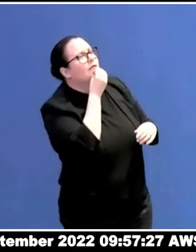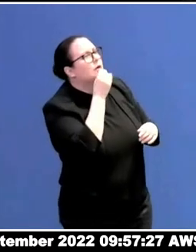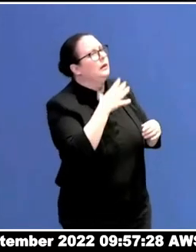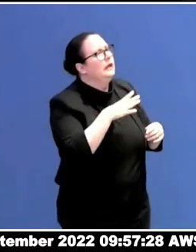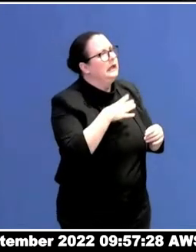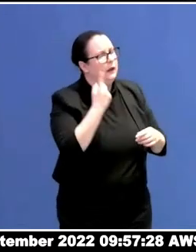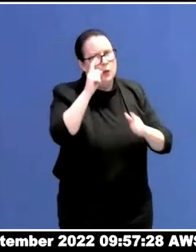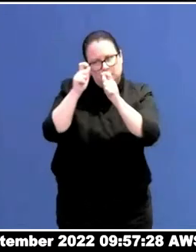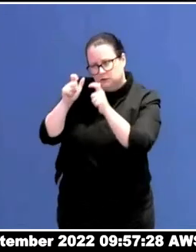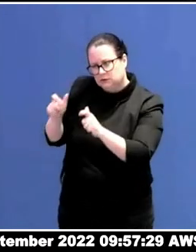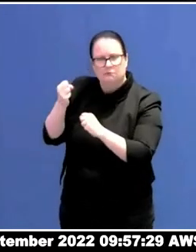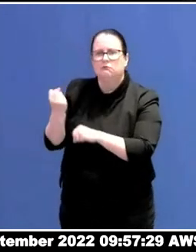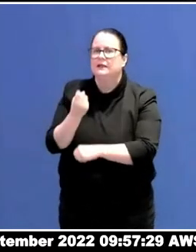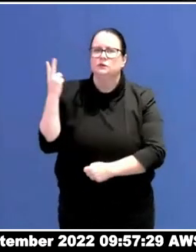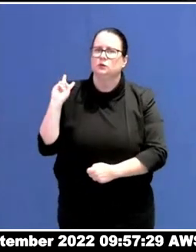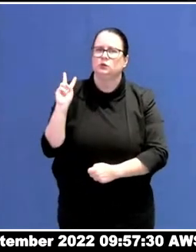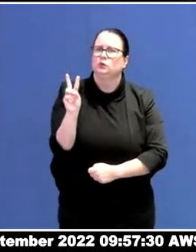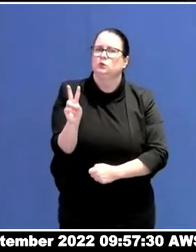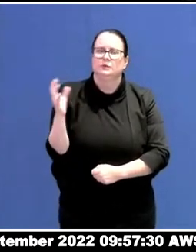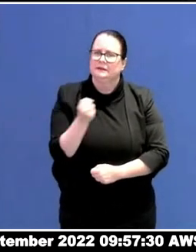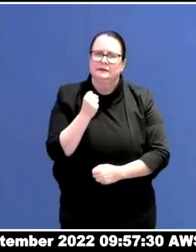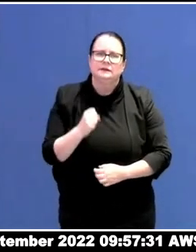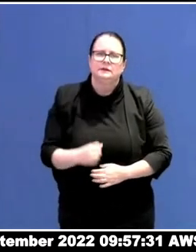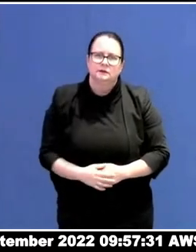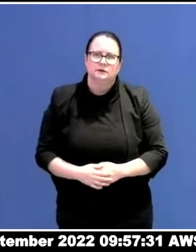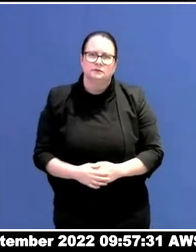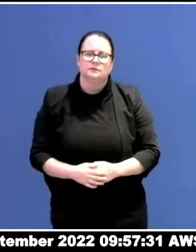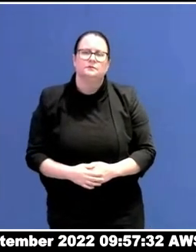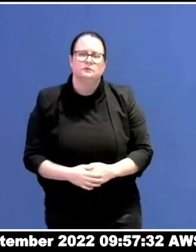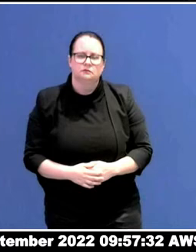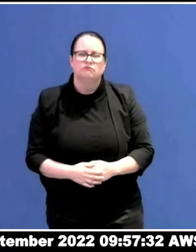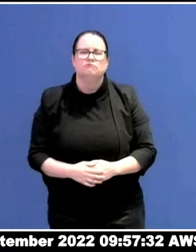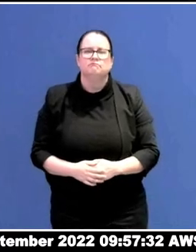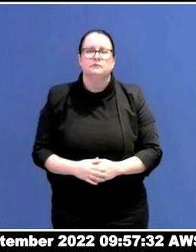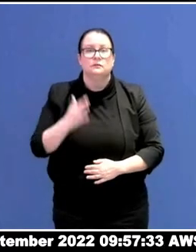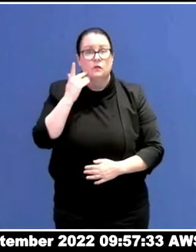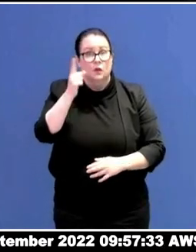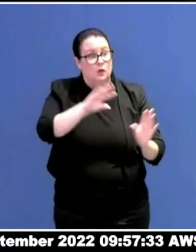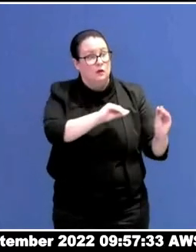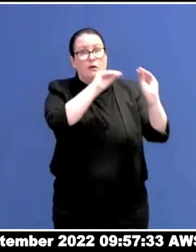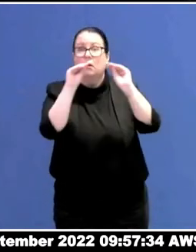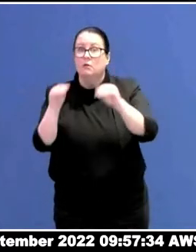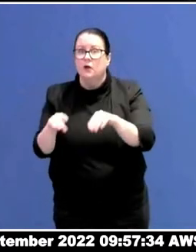And when you immigrated to Australia, Aaron was about 3 years of age?